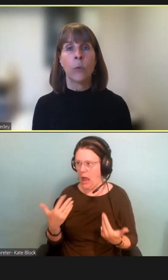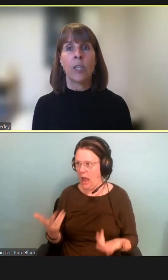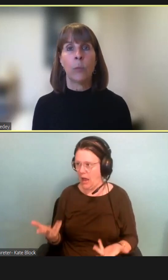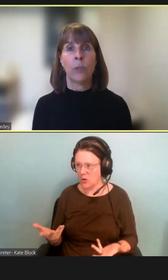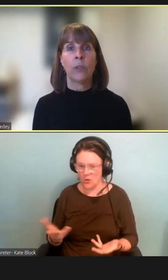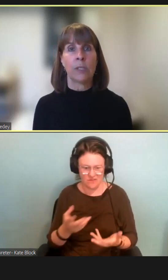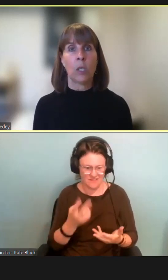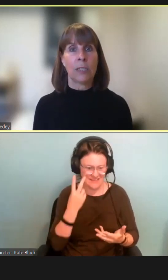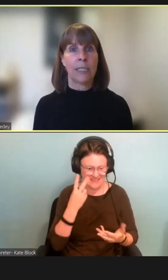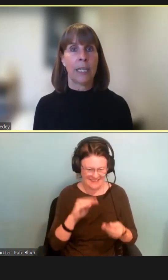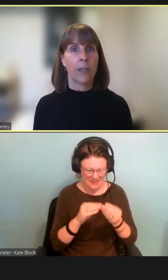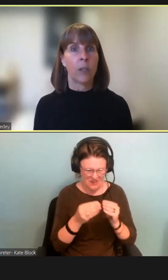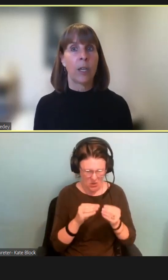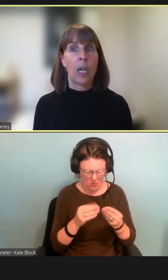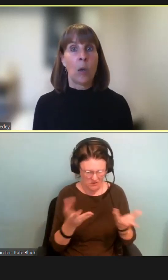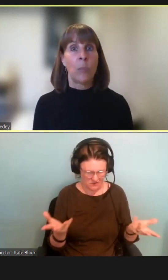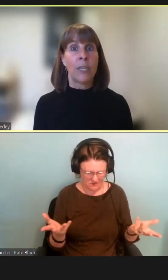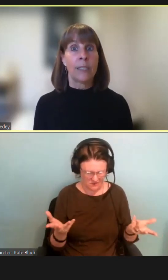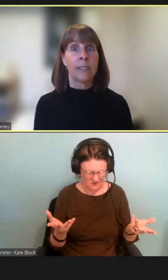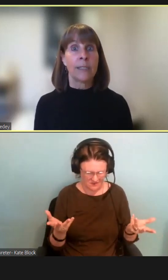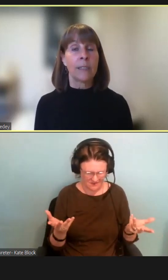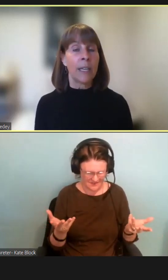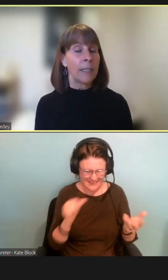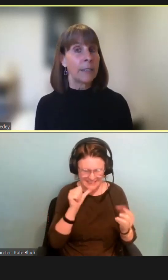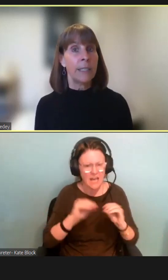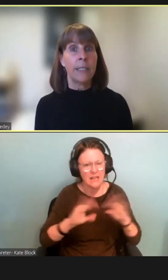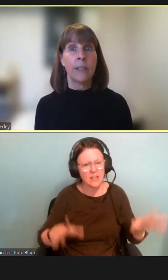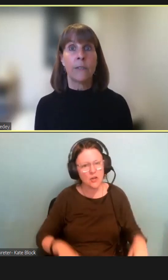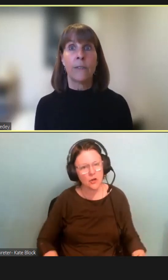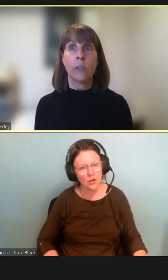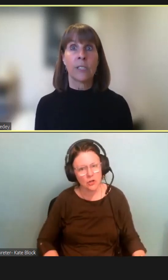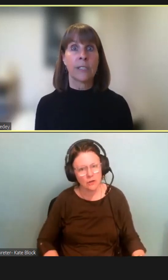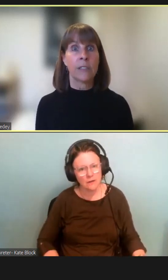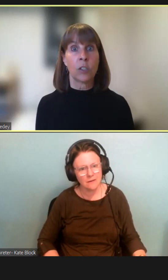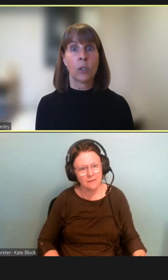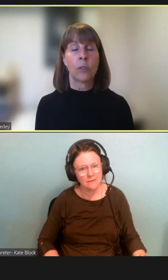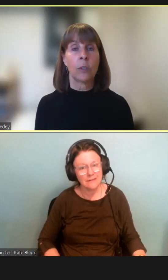put the results together because likely if you're assessing children who have